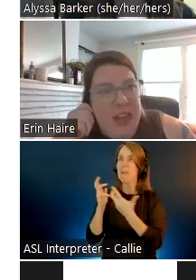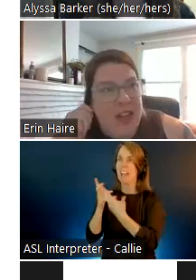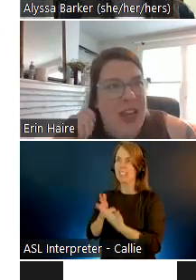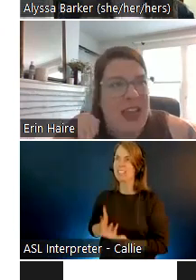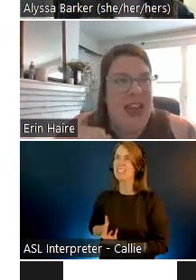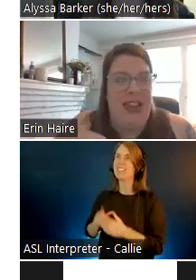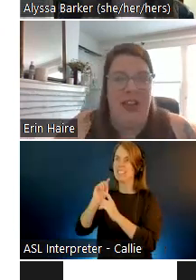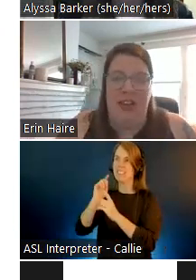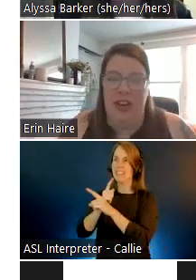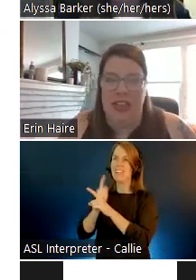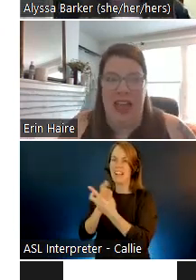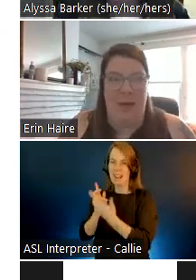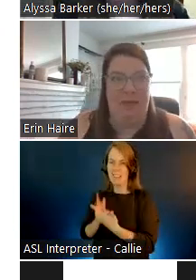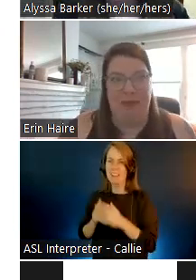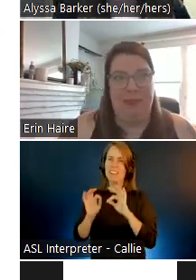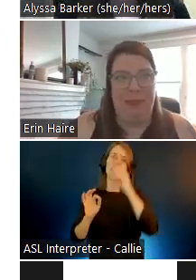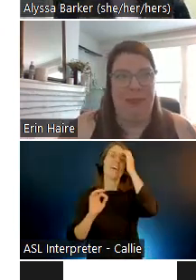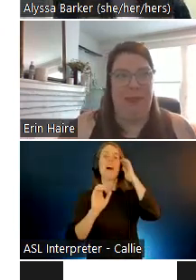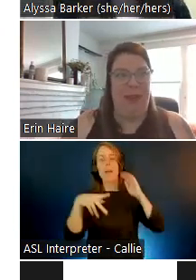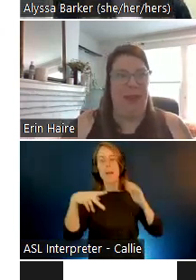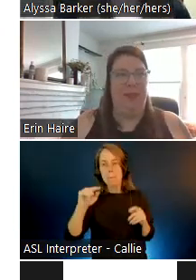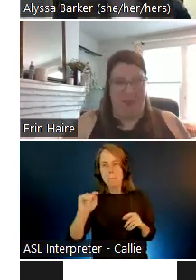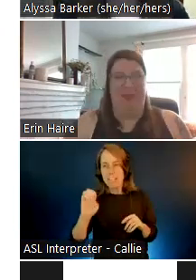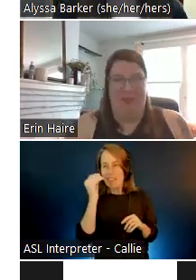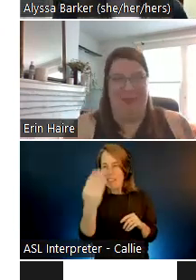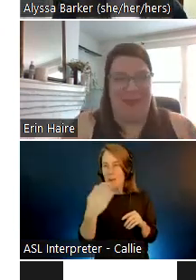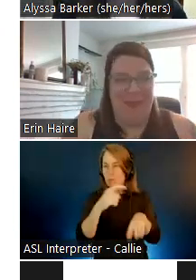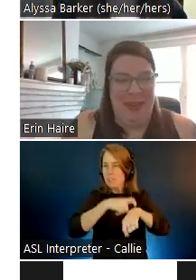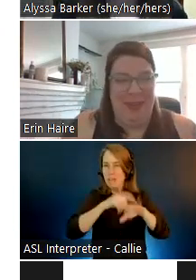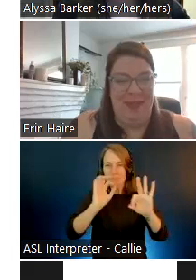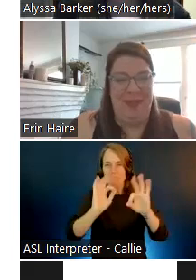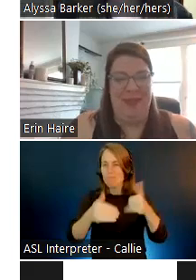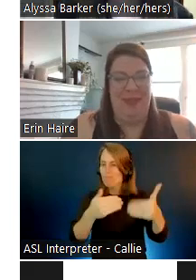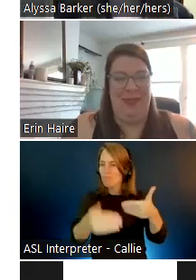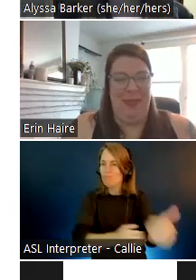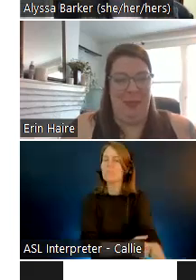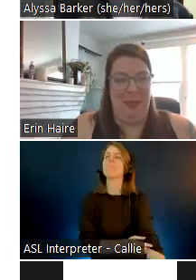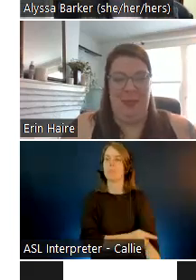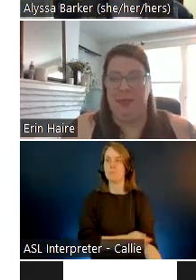just checking in i think you're good on time Pete: okay great Erin thank you yeah um yeah i